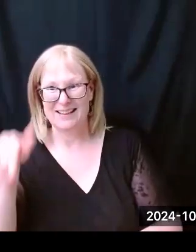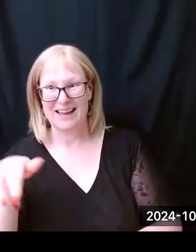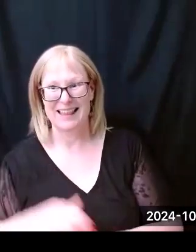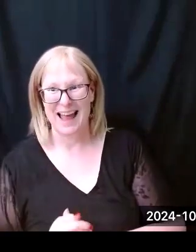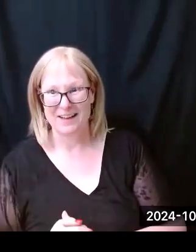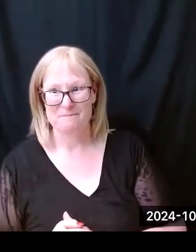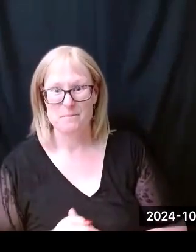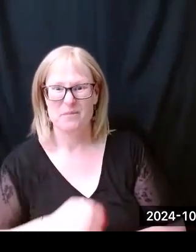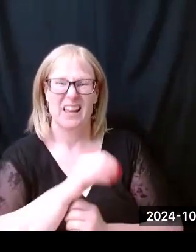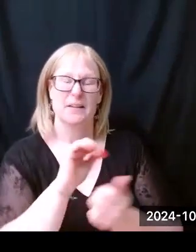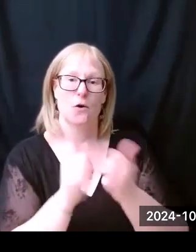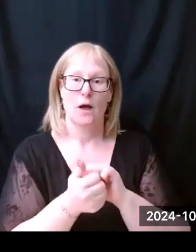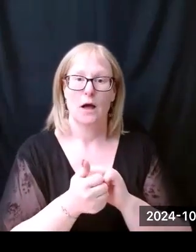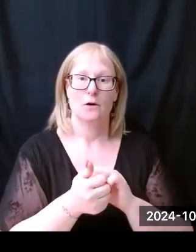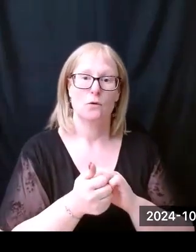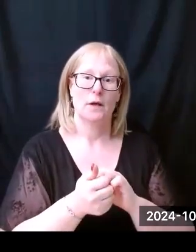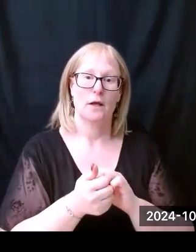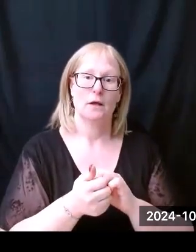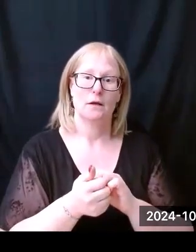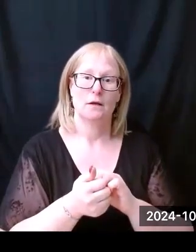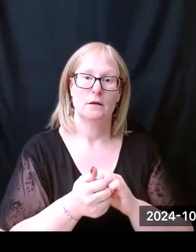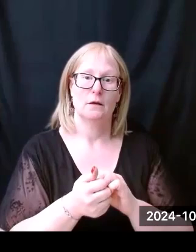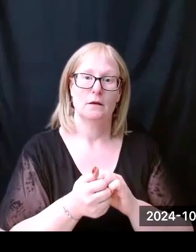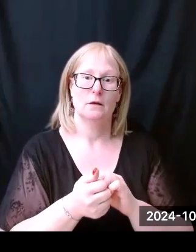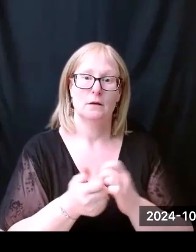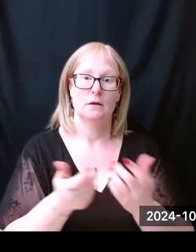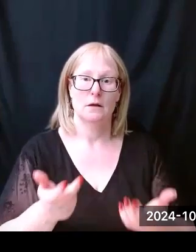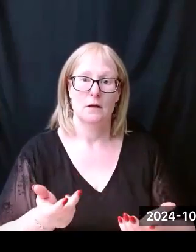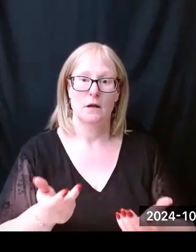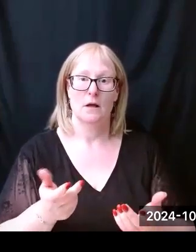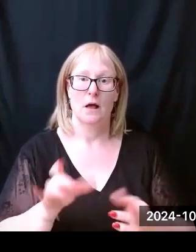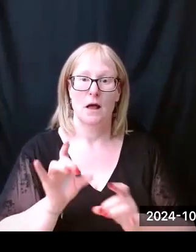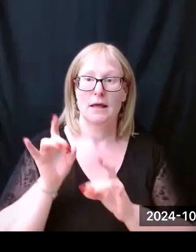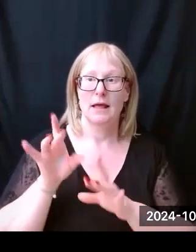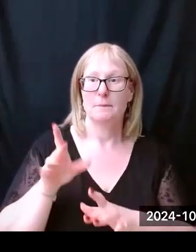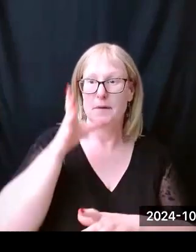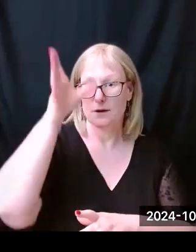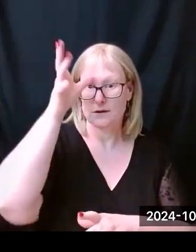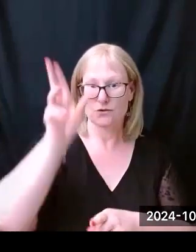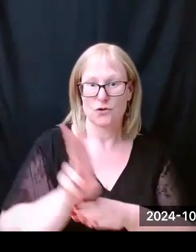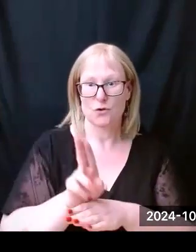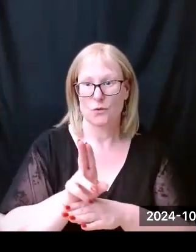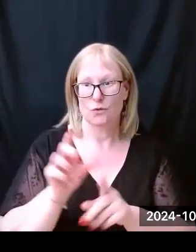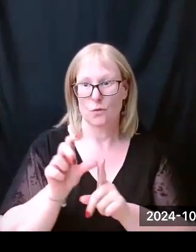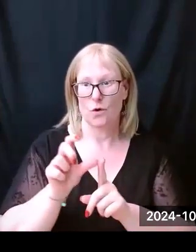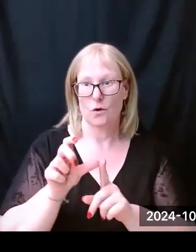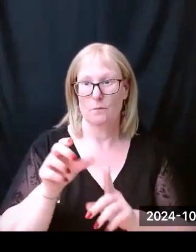Well, I hate that parents use the word. So I like to take the word bribe and go.